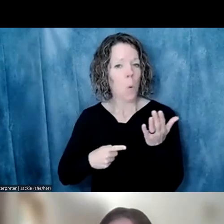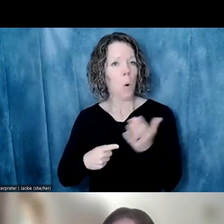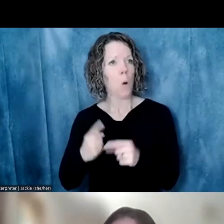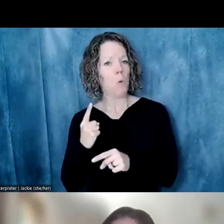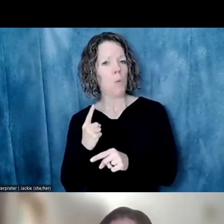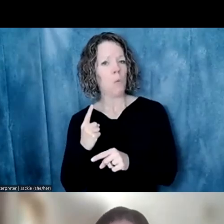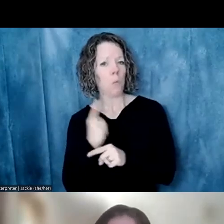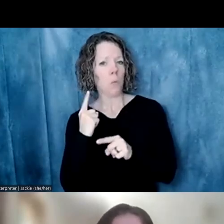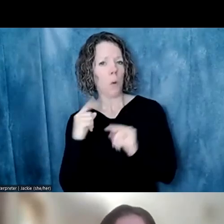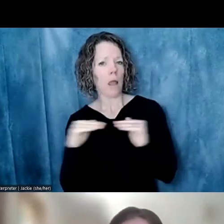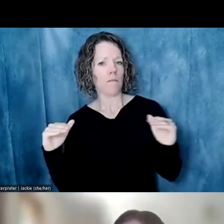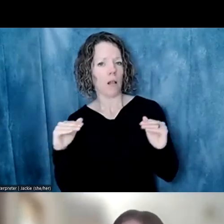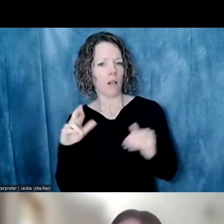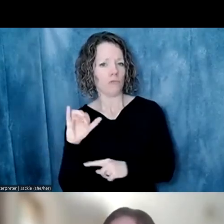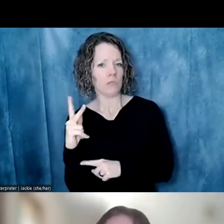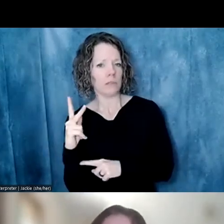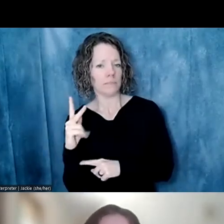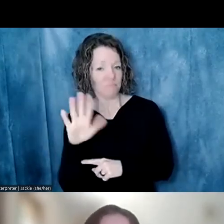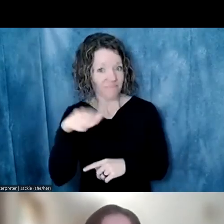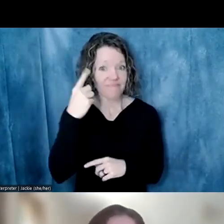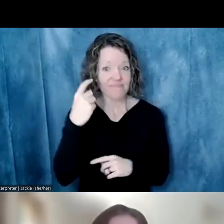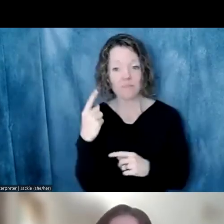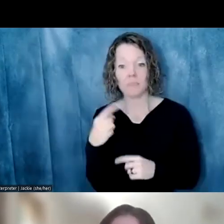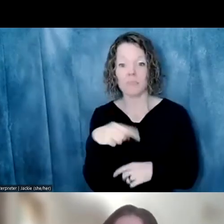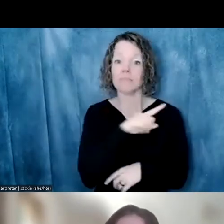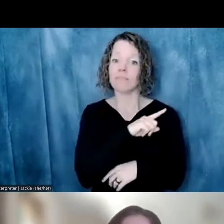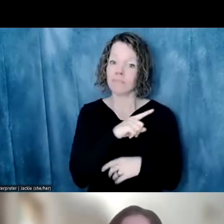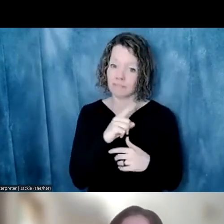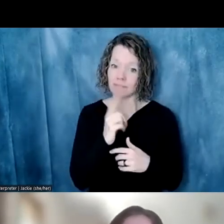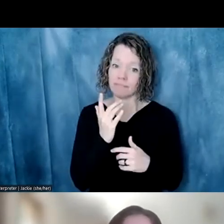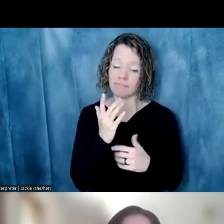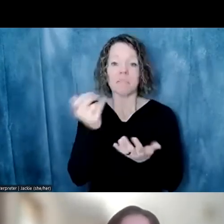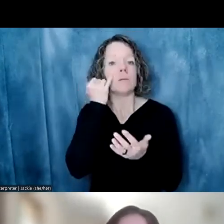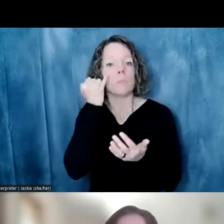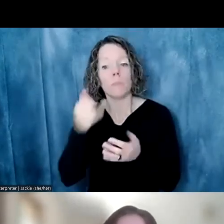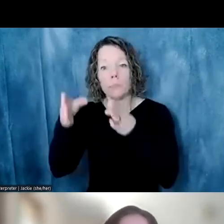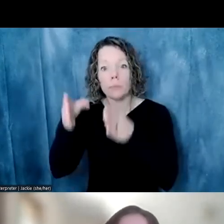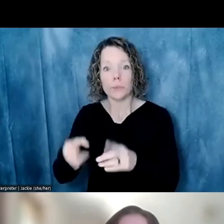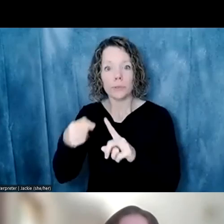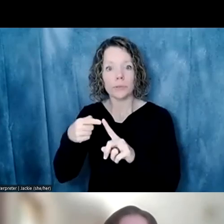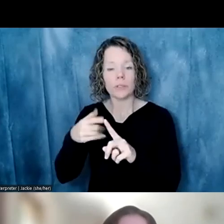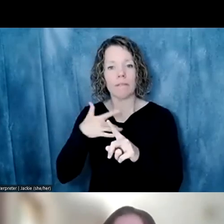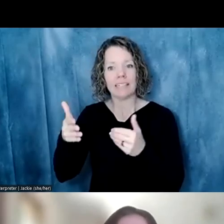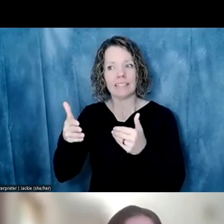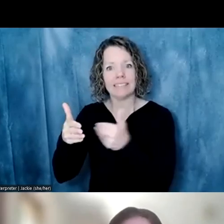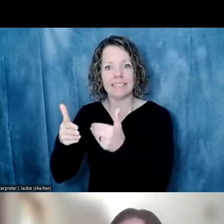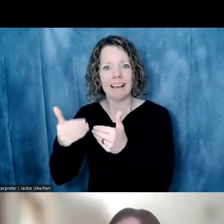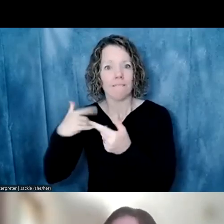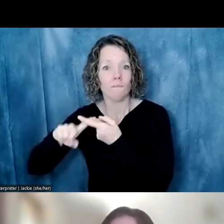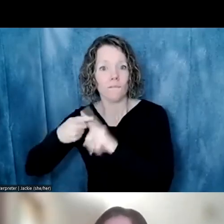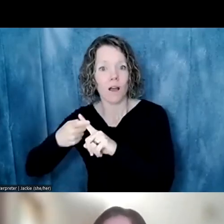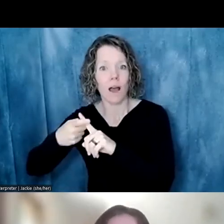to use again, proximity to maybe using again, wanting, thinking about self-harming behaviors,